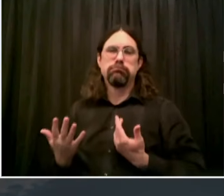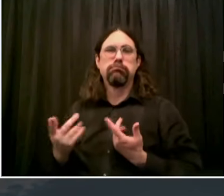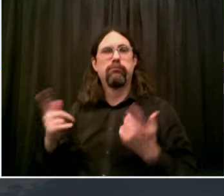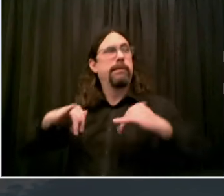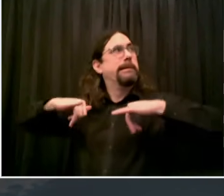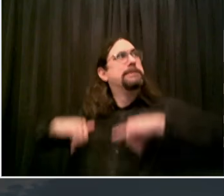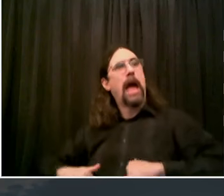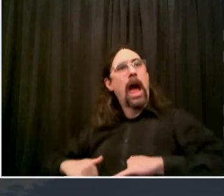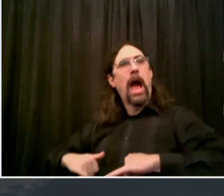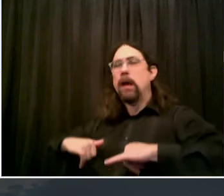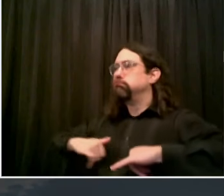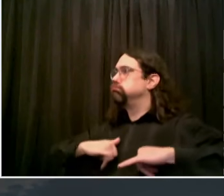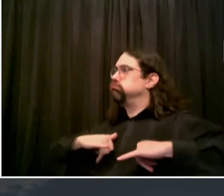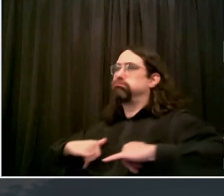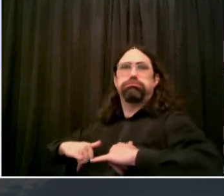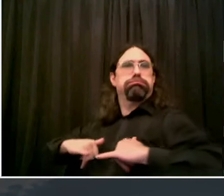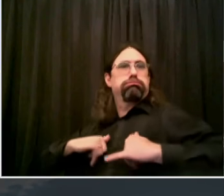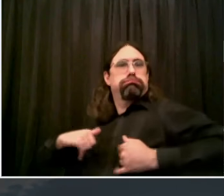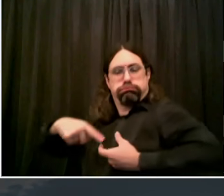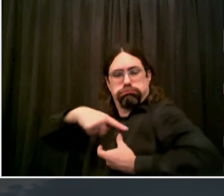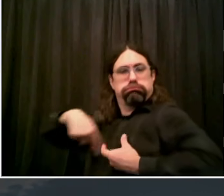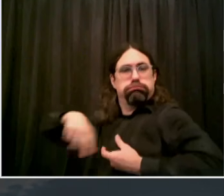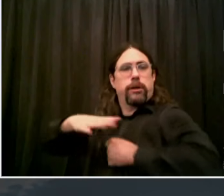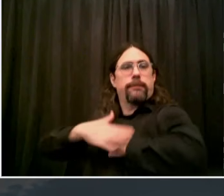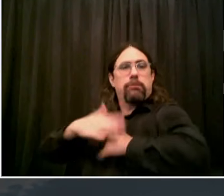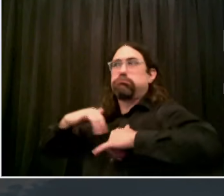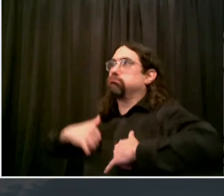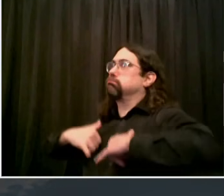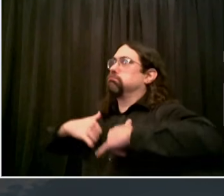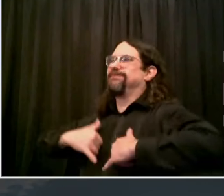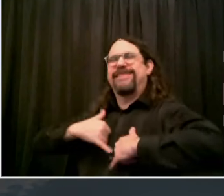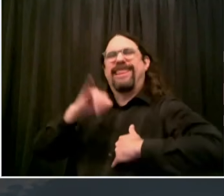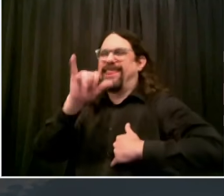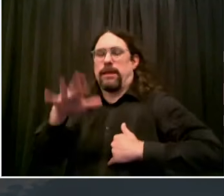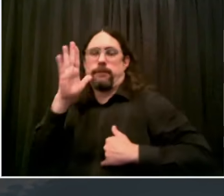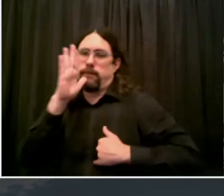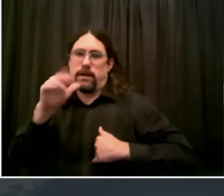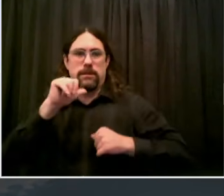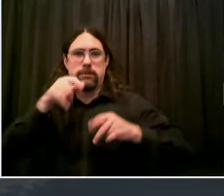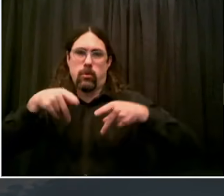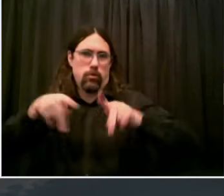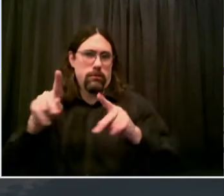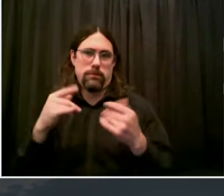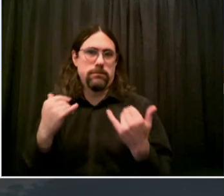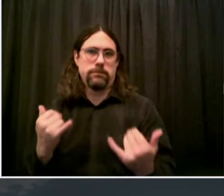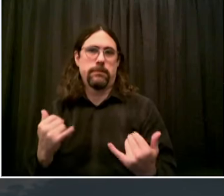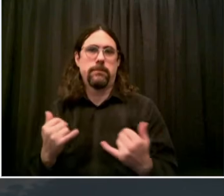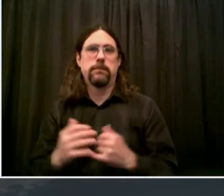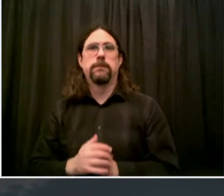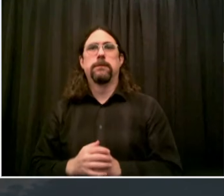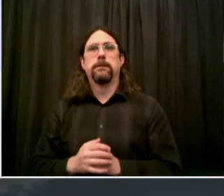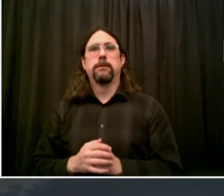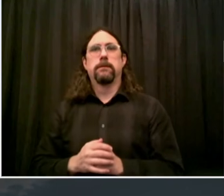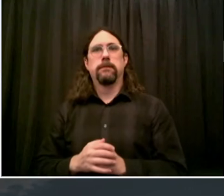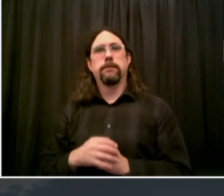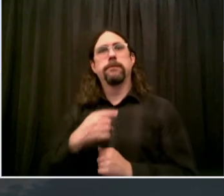IF WE START TO SEE PEOPLE DOING THINGS THAT LITERALLY GO AGAINST EVERYTHING WE'VE TALKED TERMS HEALTH